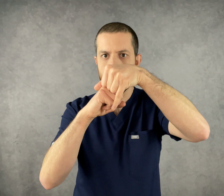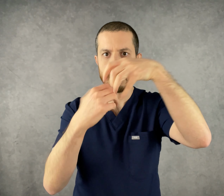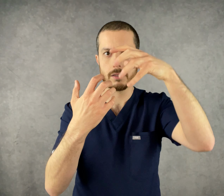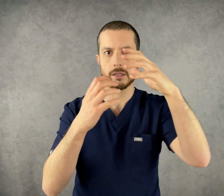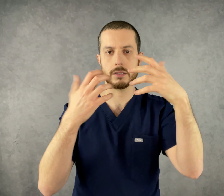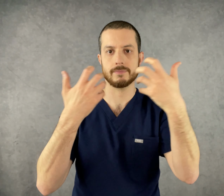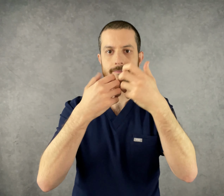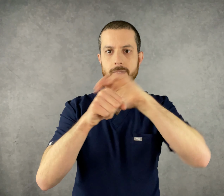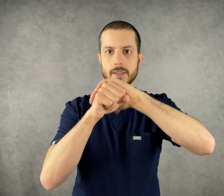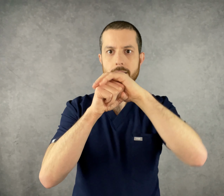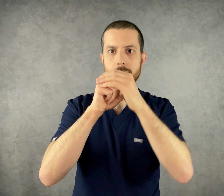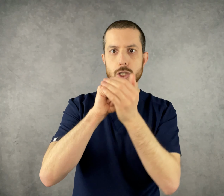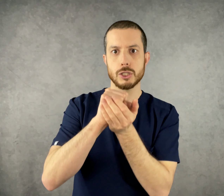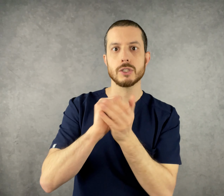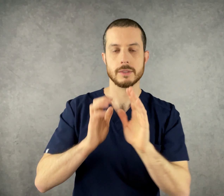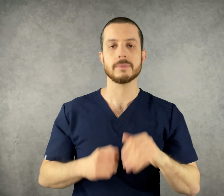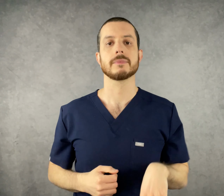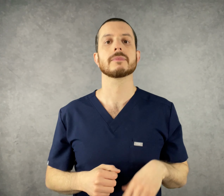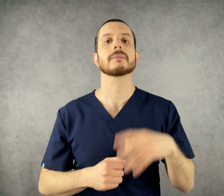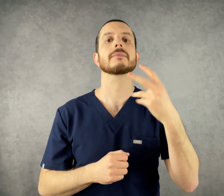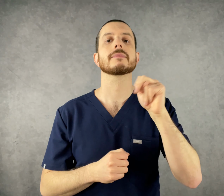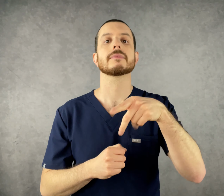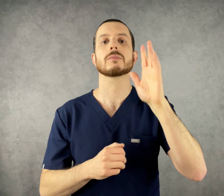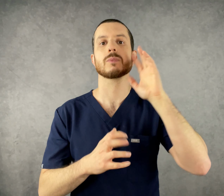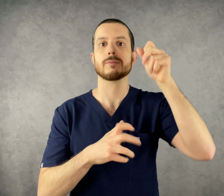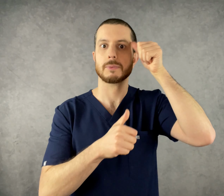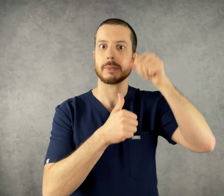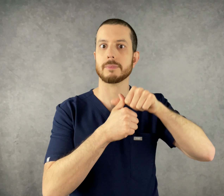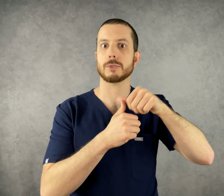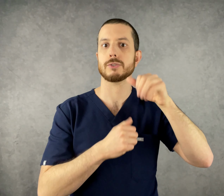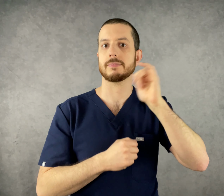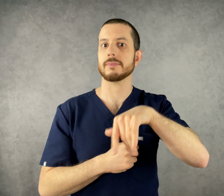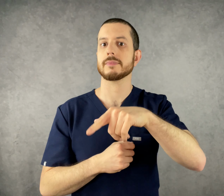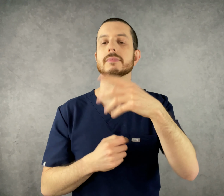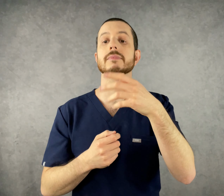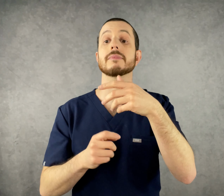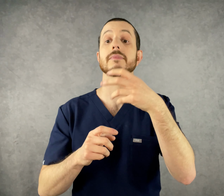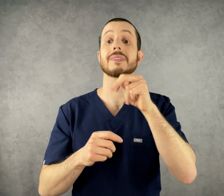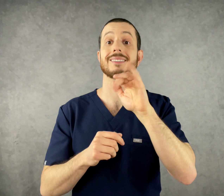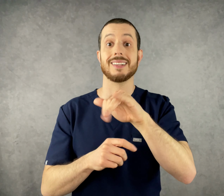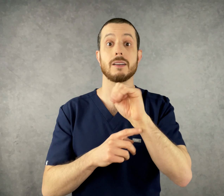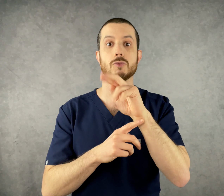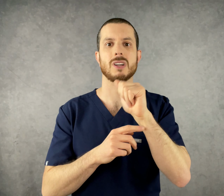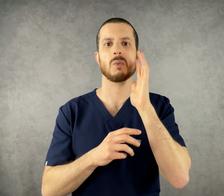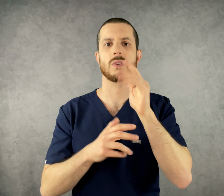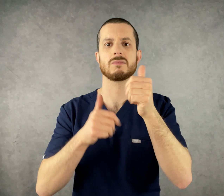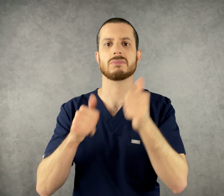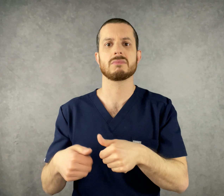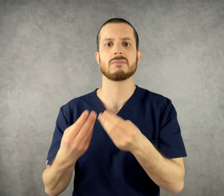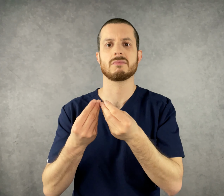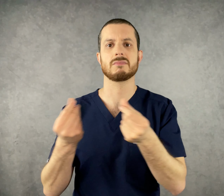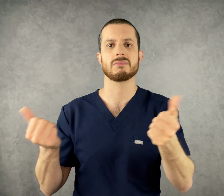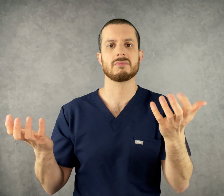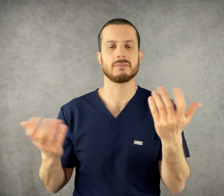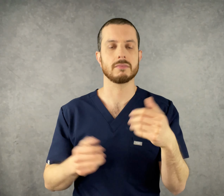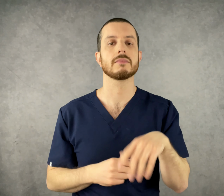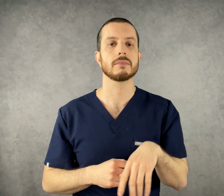so that it can coat the protein. It will then remember everything about that protein. Then that piece of mRNA will quickly degrade and dissolve on its own.